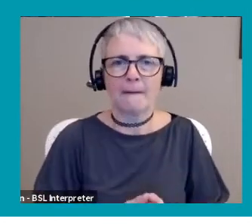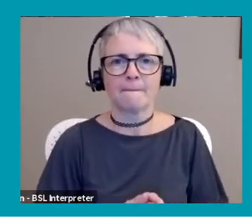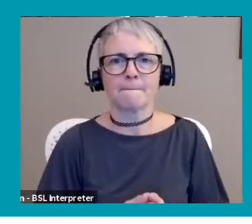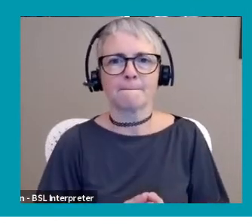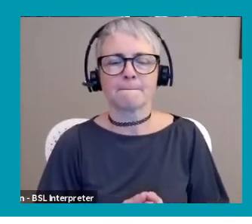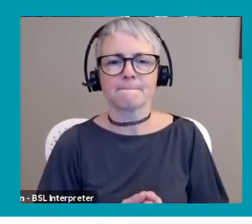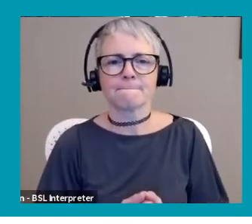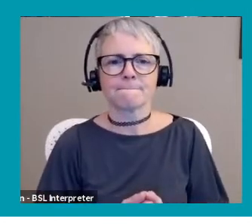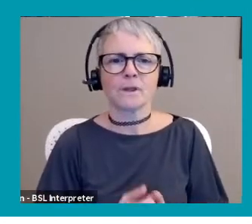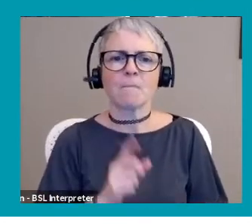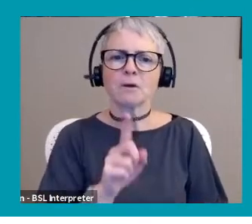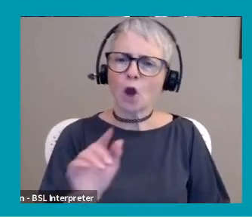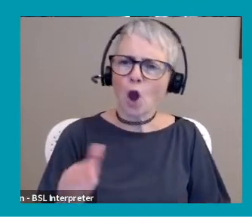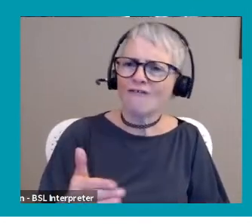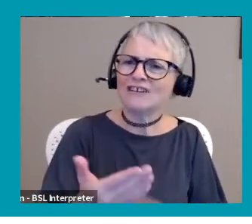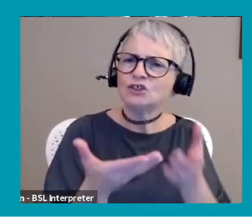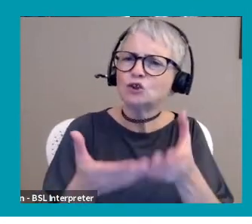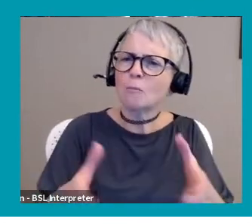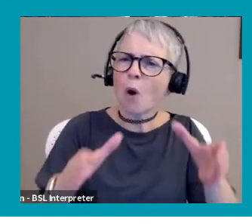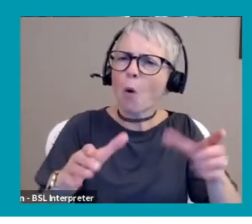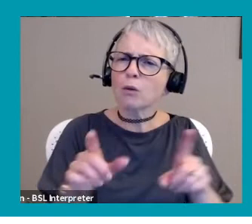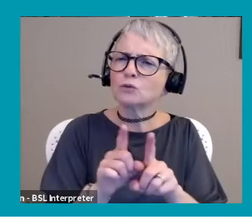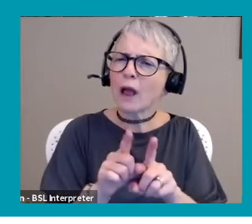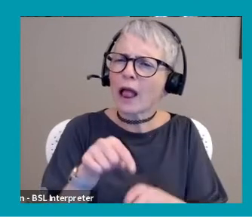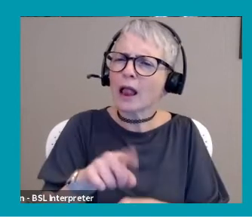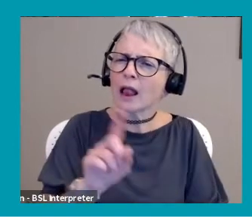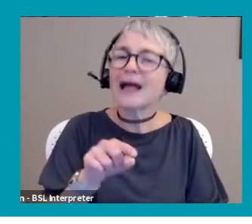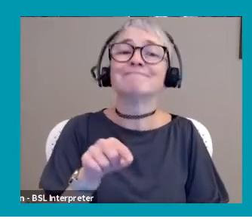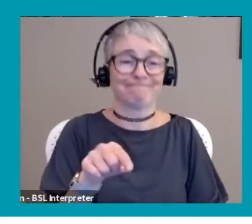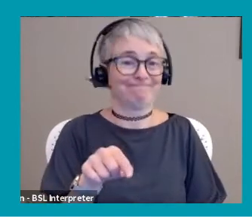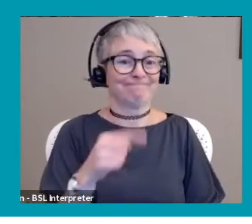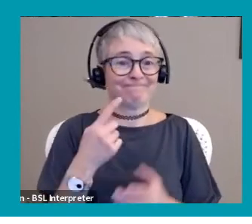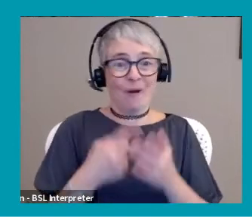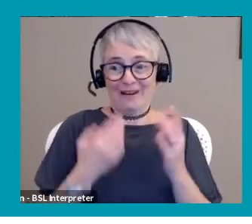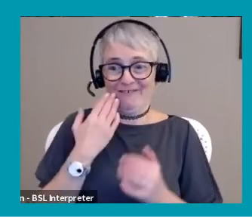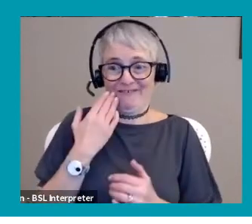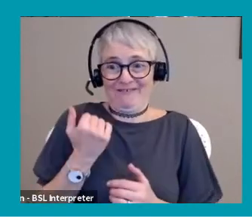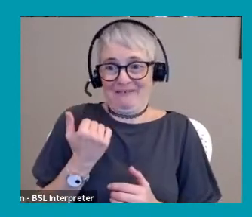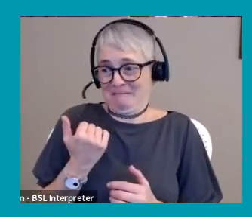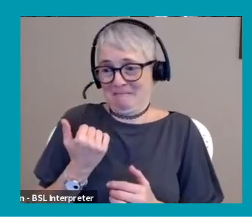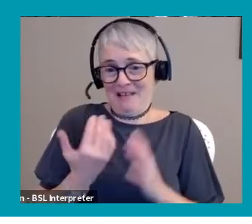I think you found that one out recently. Yeah, I only discovered it recently and I haven't had a chance to test it.